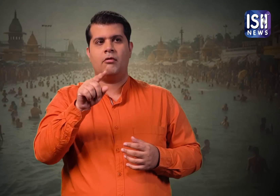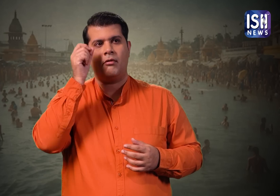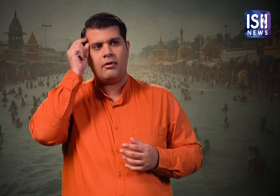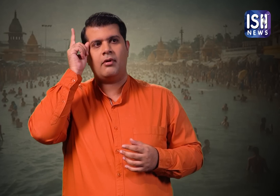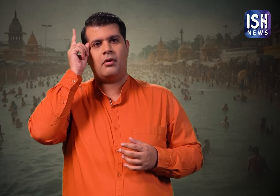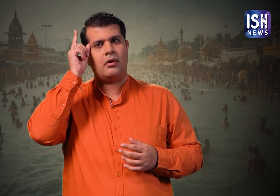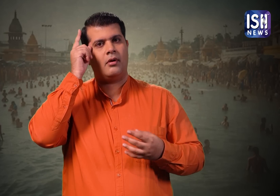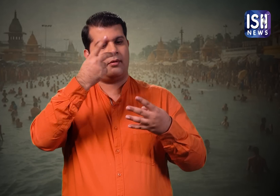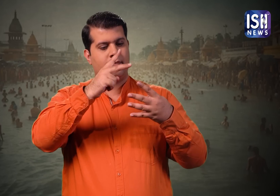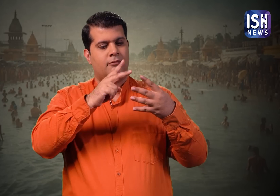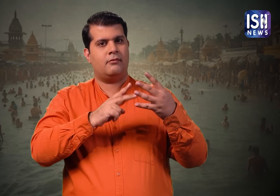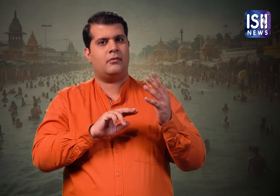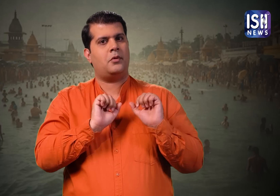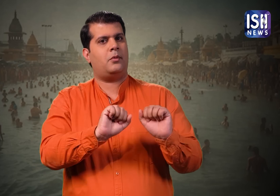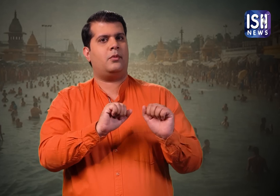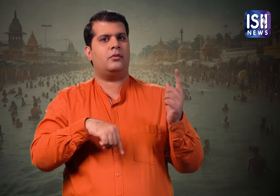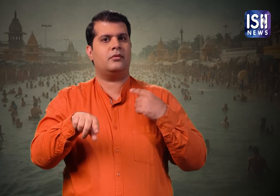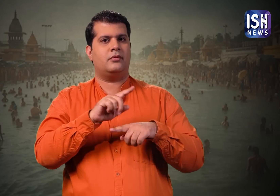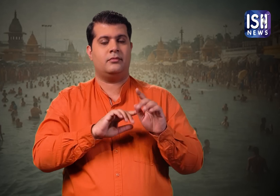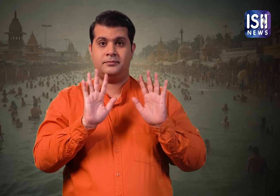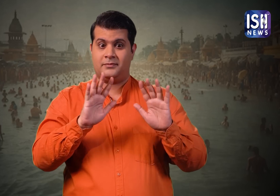You all must have understood the four types of Kumbh Melas.